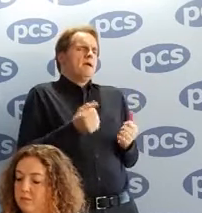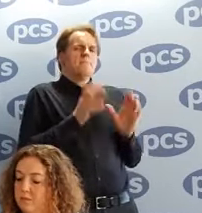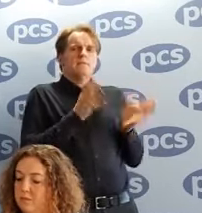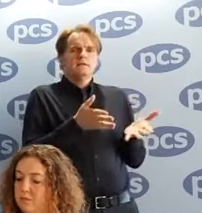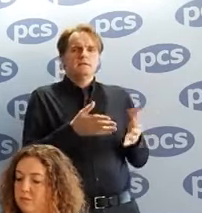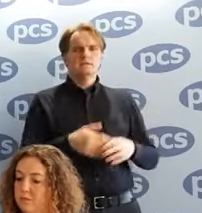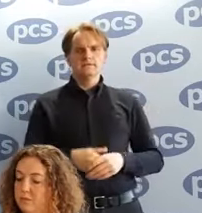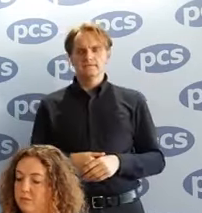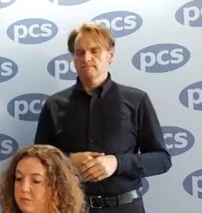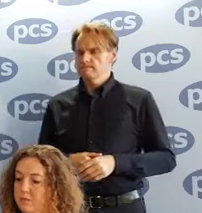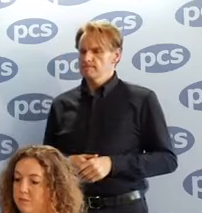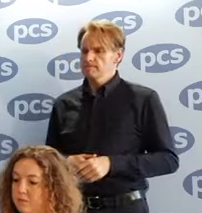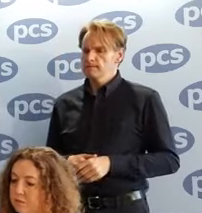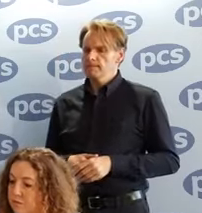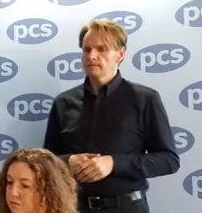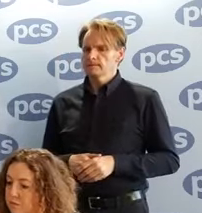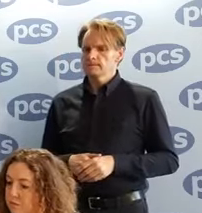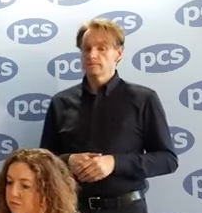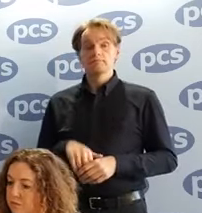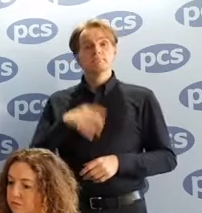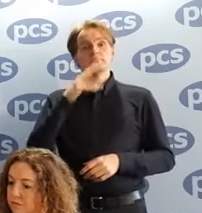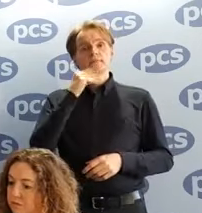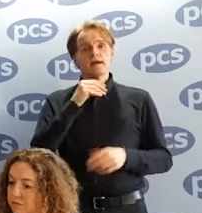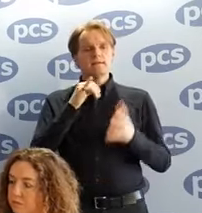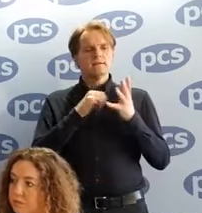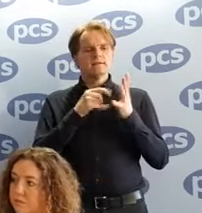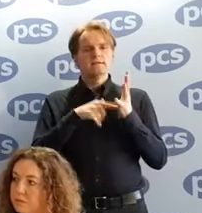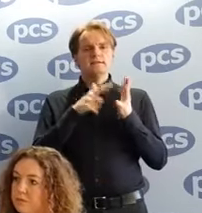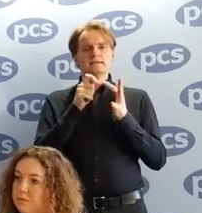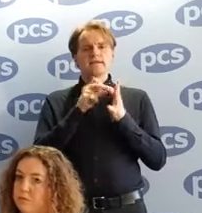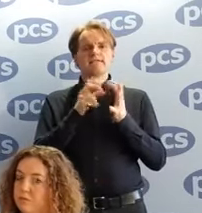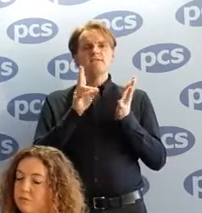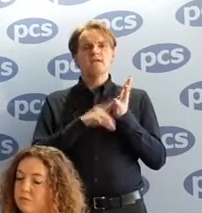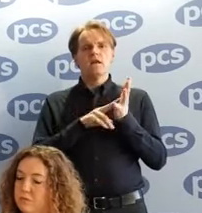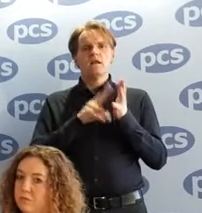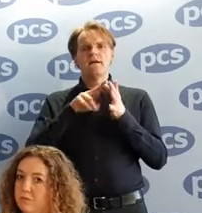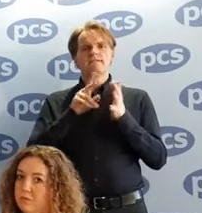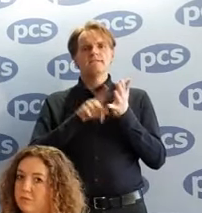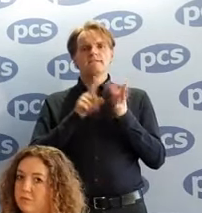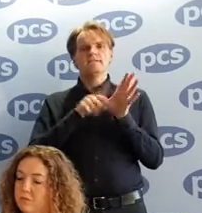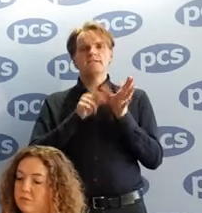Steven Flynn has asked can we use the national media to encourage members